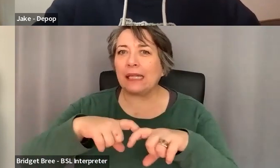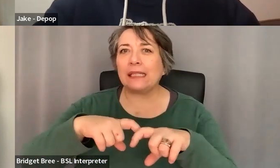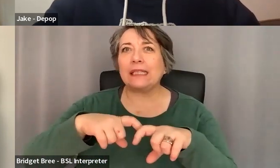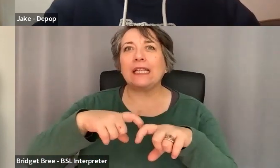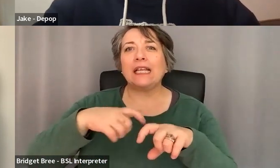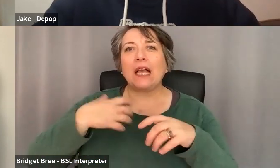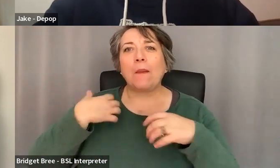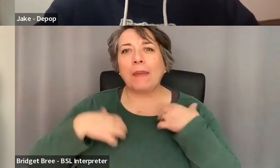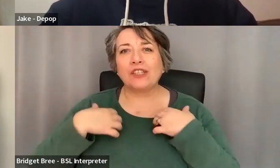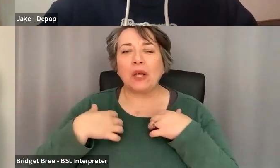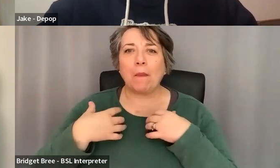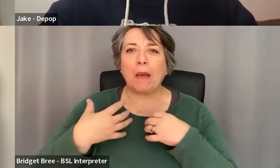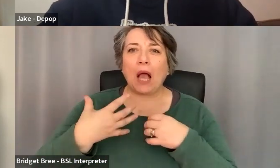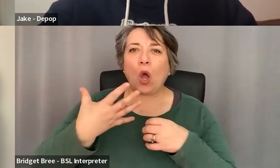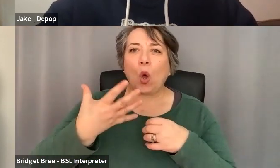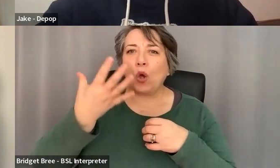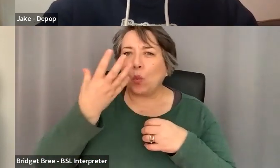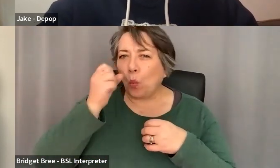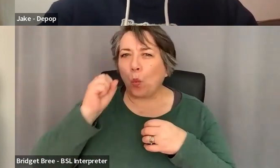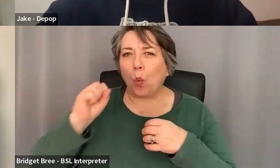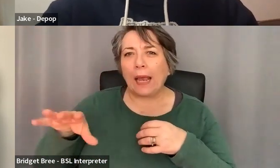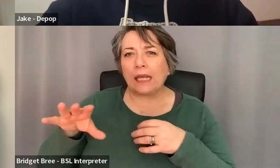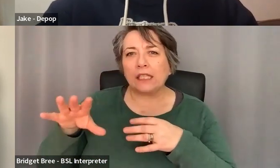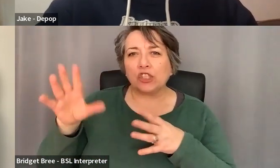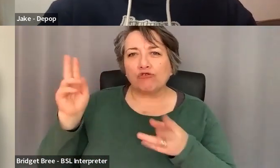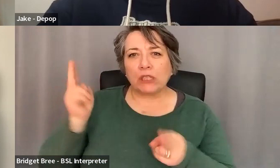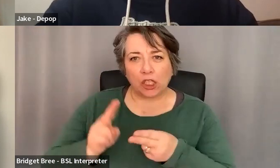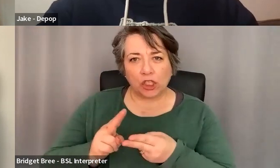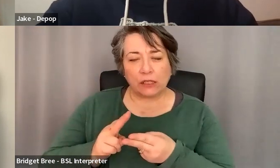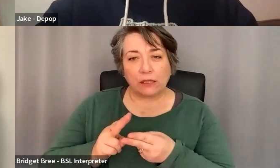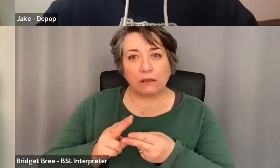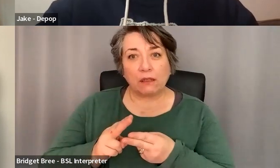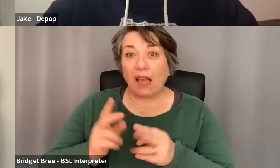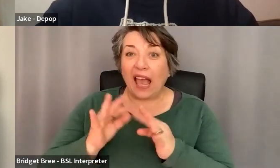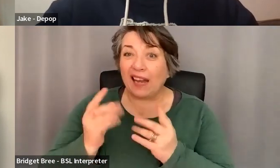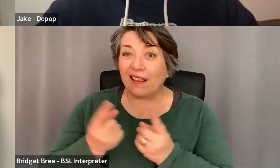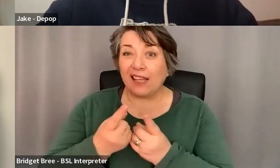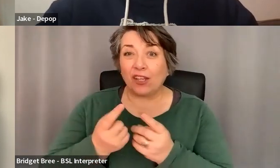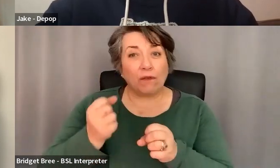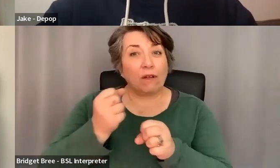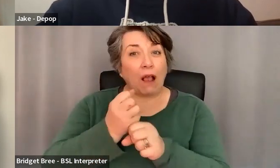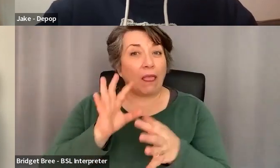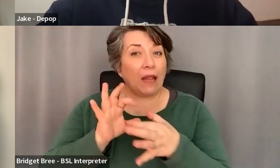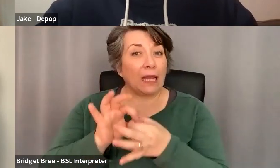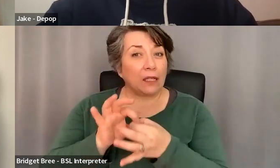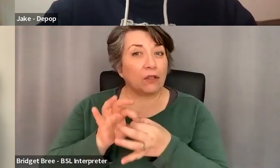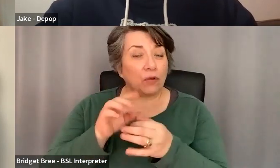you've had, or maybe businesses that you've worked in that relate to that. sustain ability, west reduction, any kind of success stories you have had or businesses that you have worked in that relate to that.